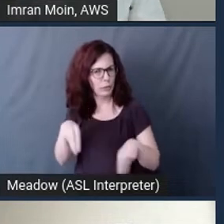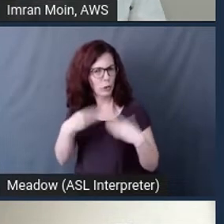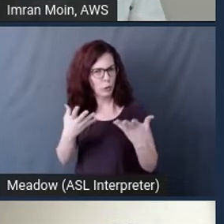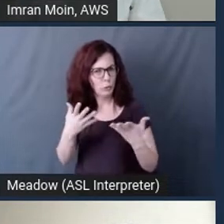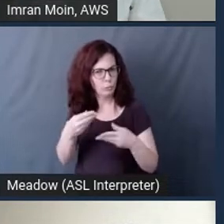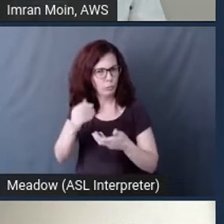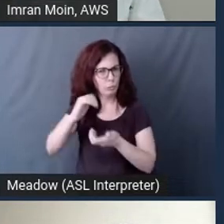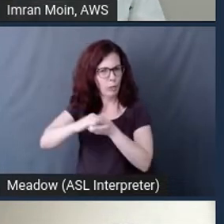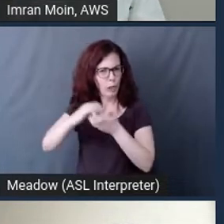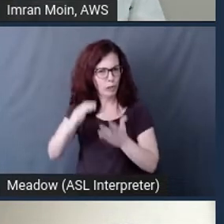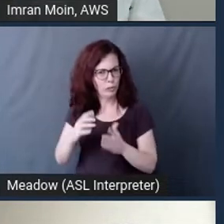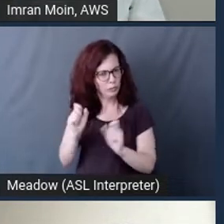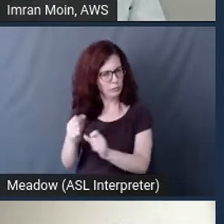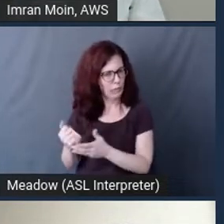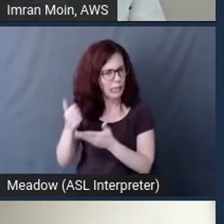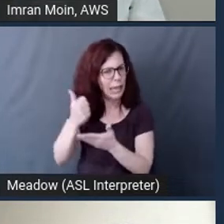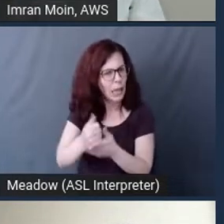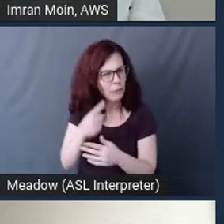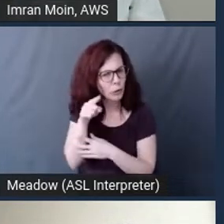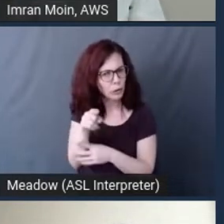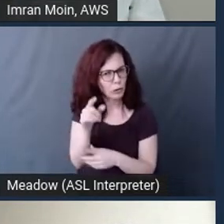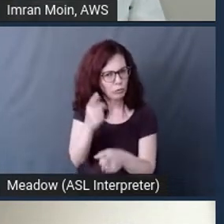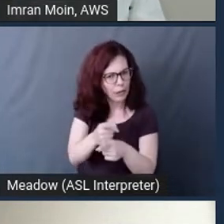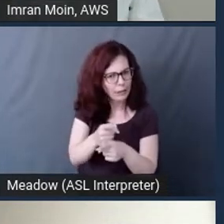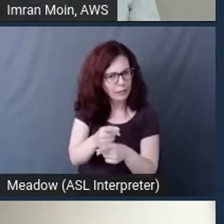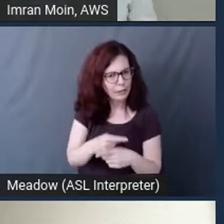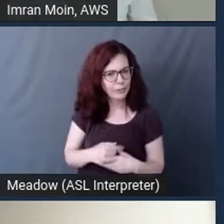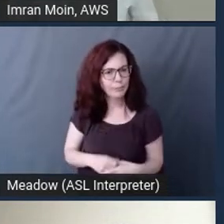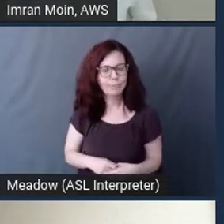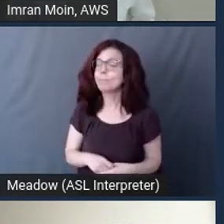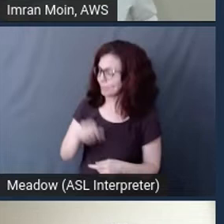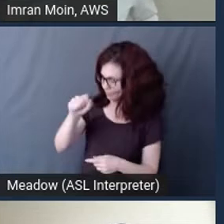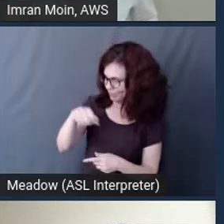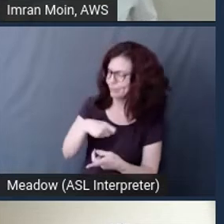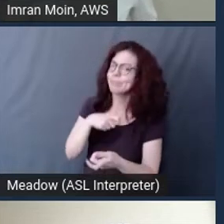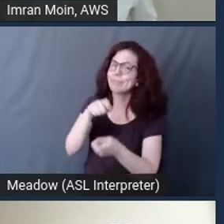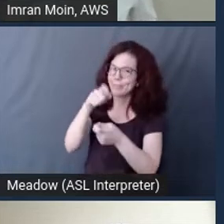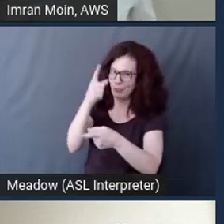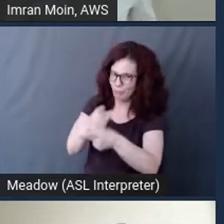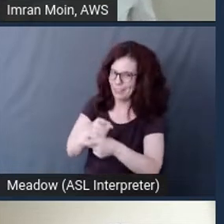who may be able to do that for you. Yeah, that's exactly right. I mean, at the end of the day,